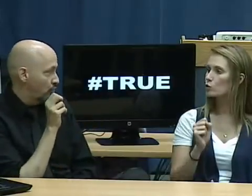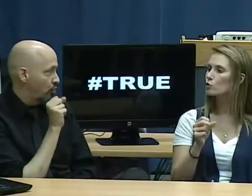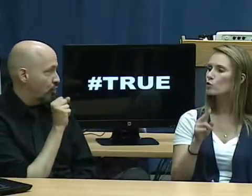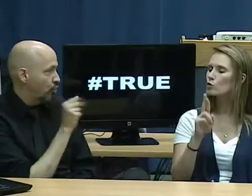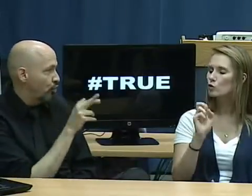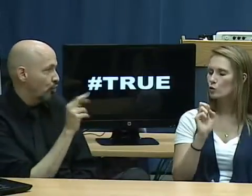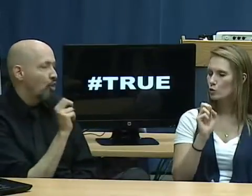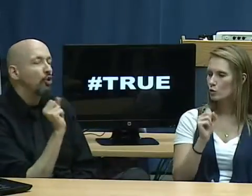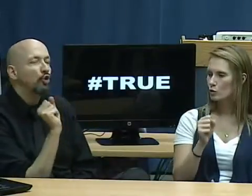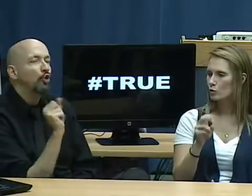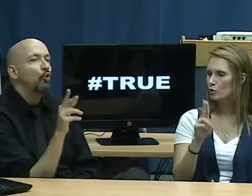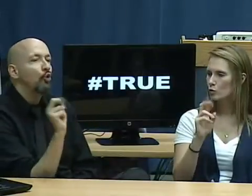#SURE